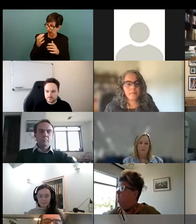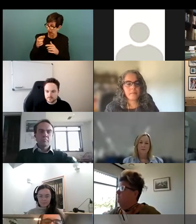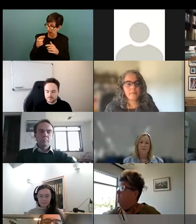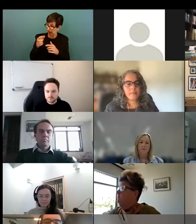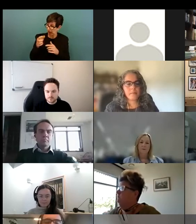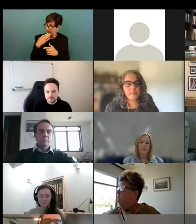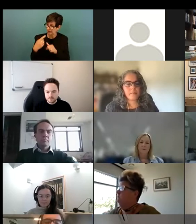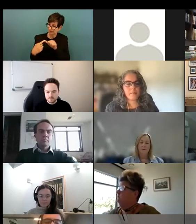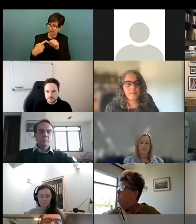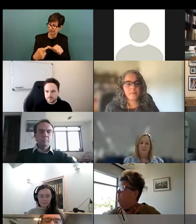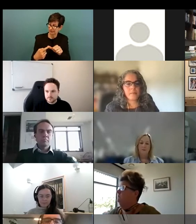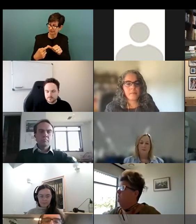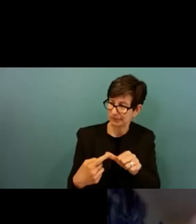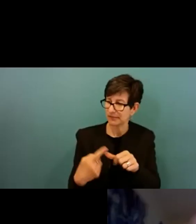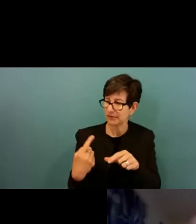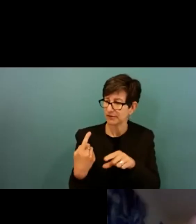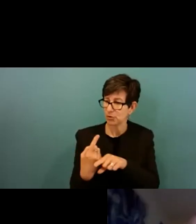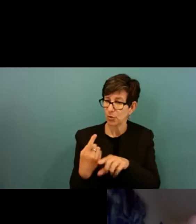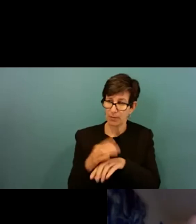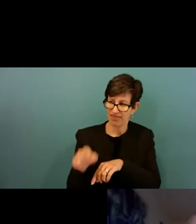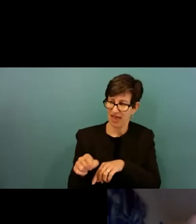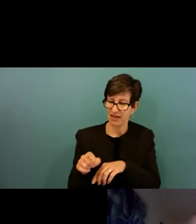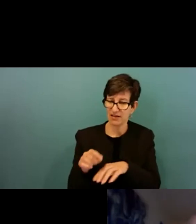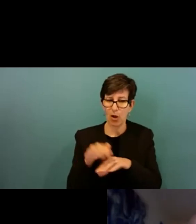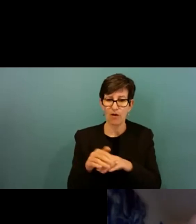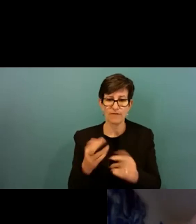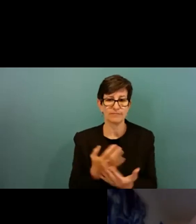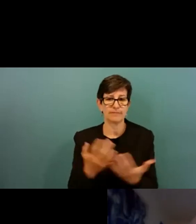make some comments about the sample as it relates to the methodology.